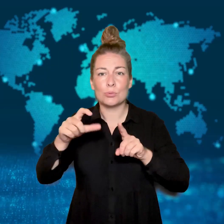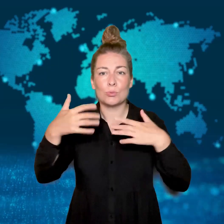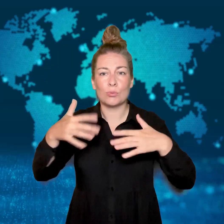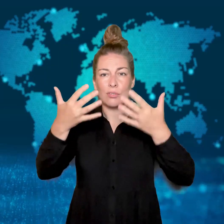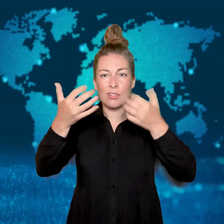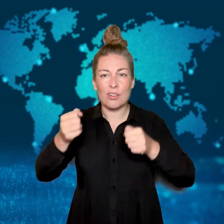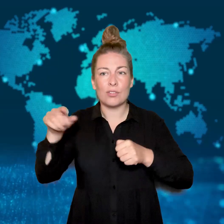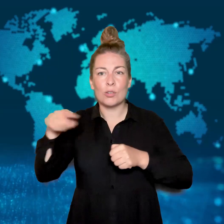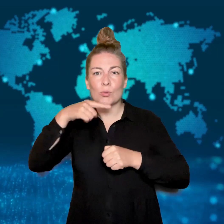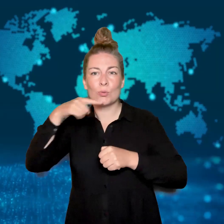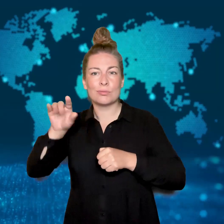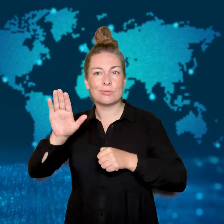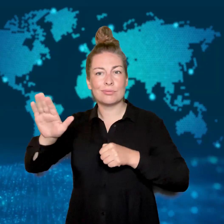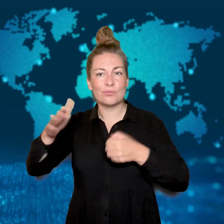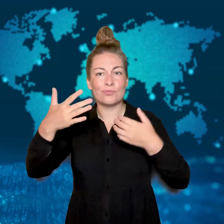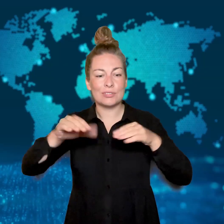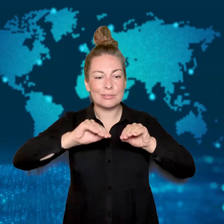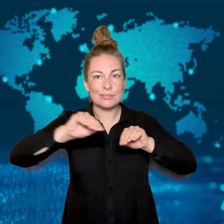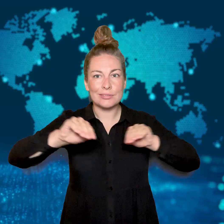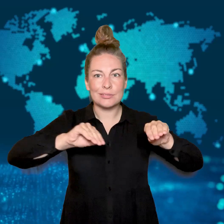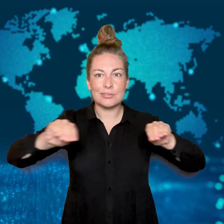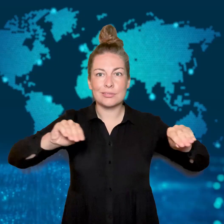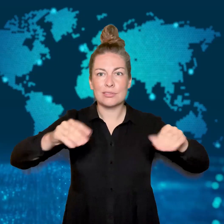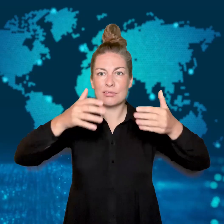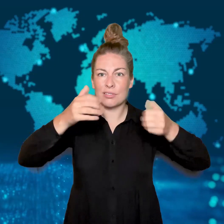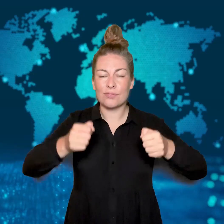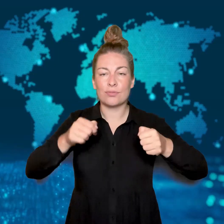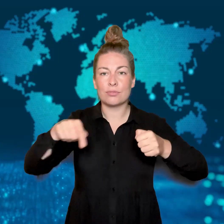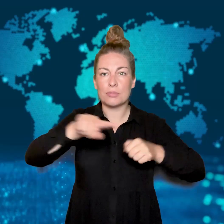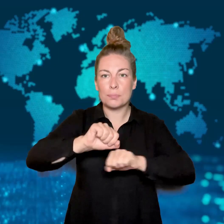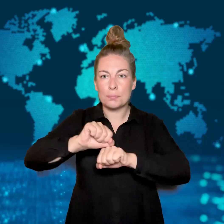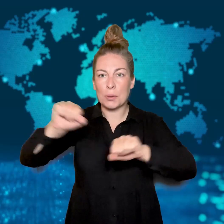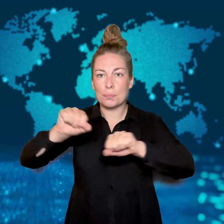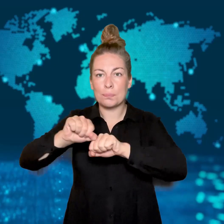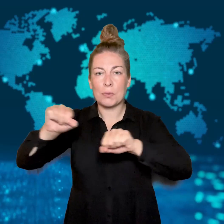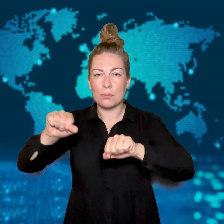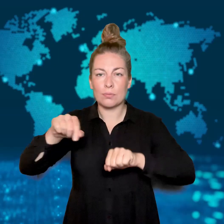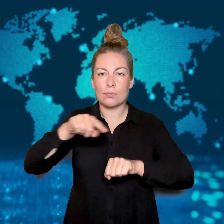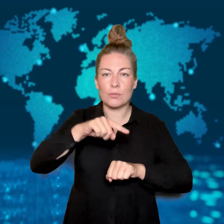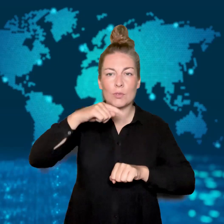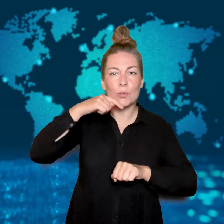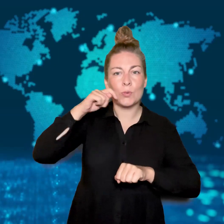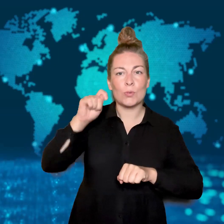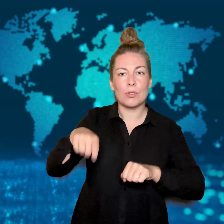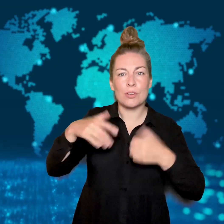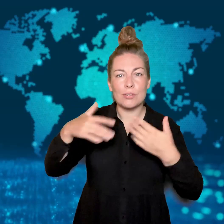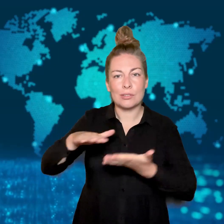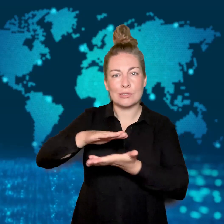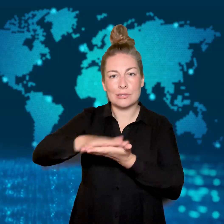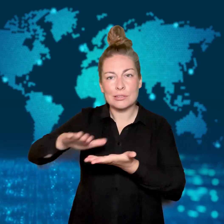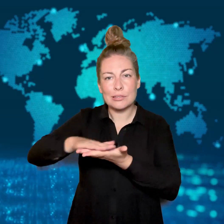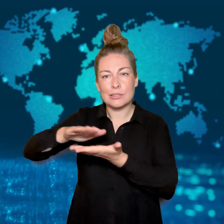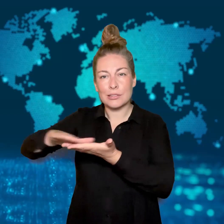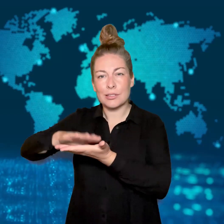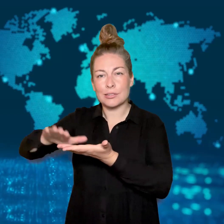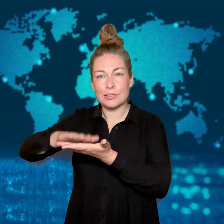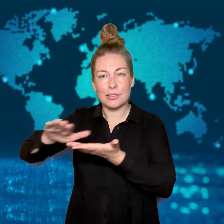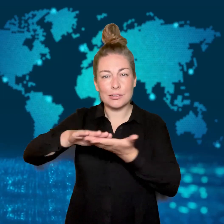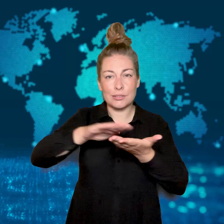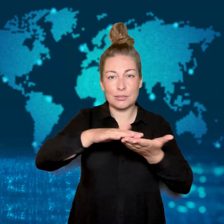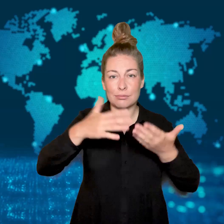Before they were able to breach that line,